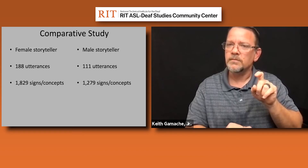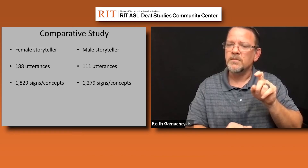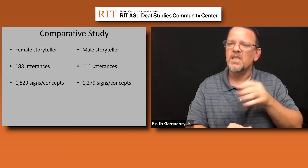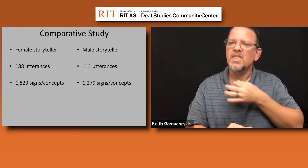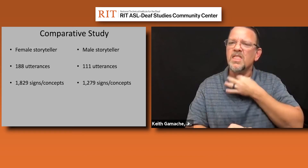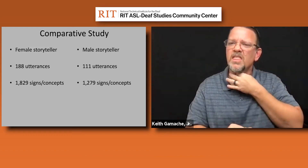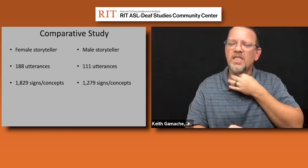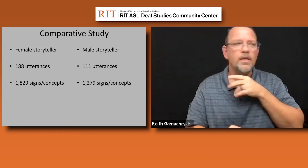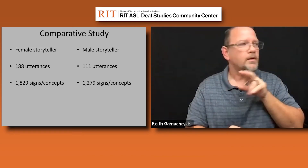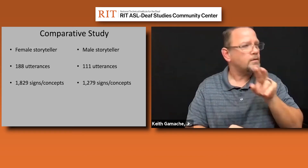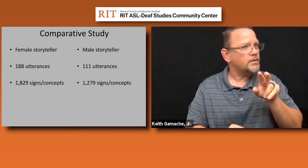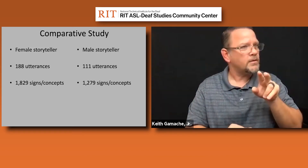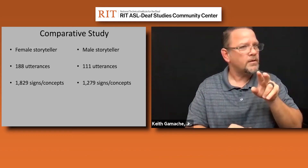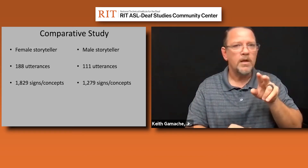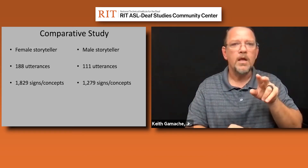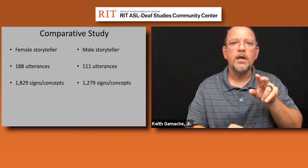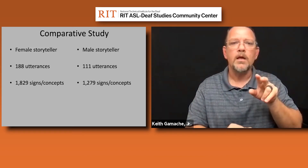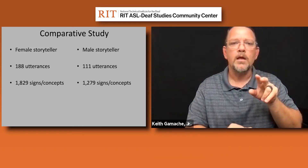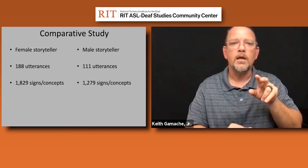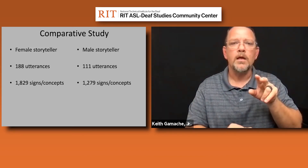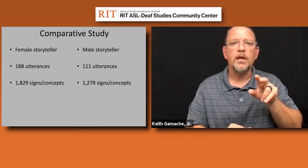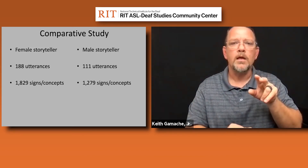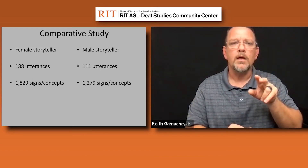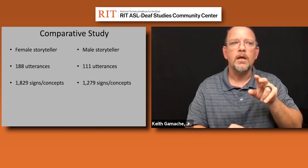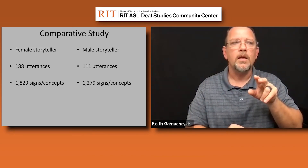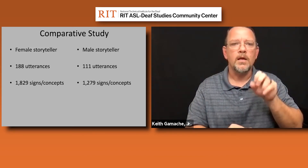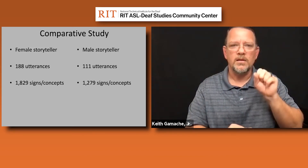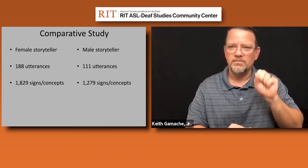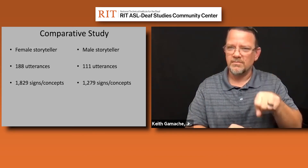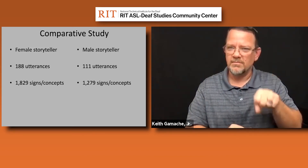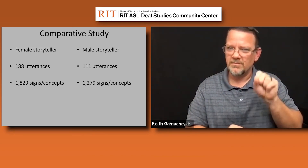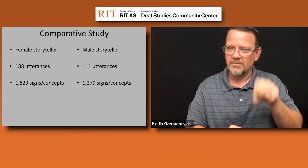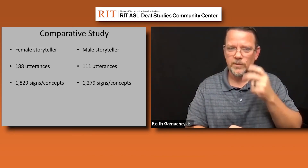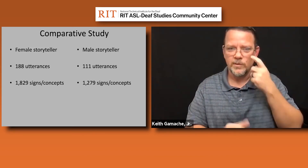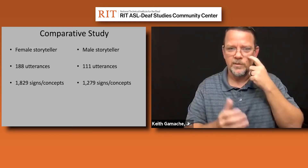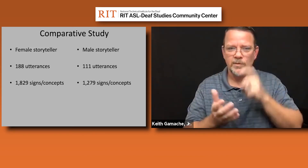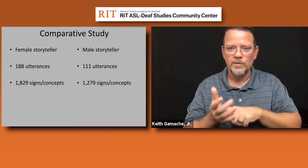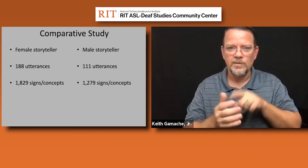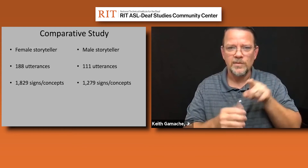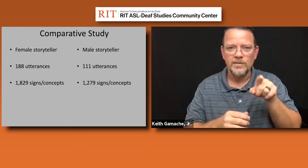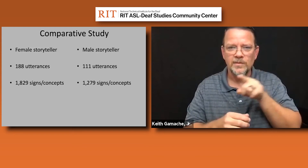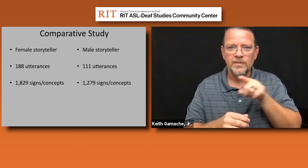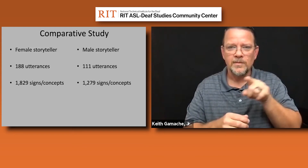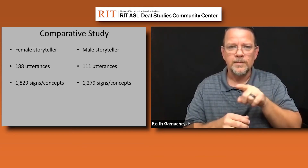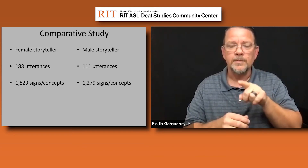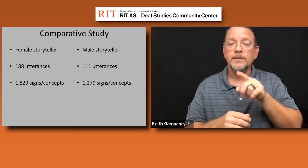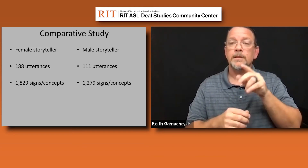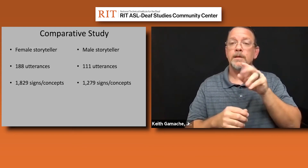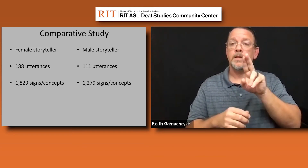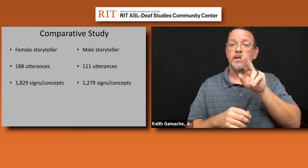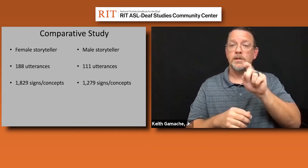and we were wondering if that was the same case in ASL, and when you look at the slide here, you can tell that indeed it is.